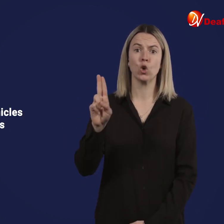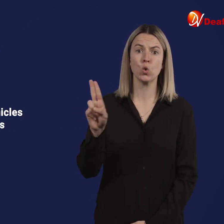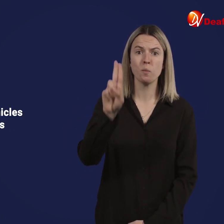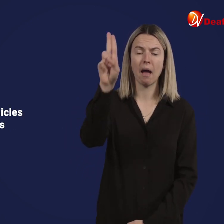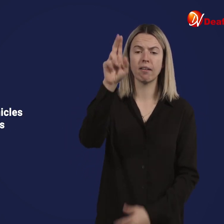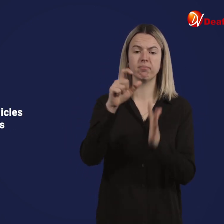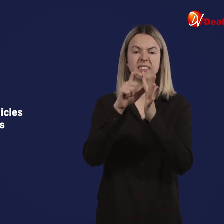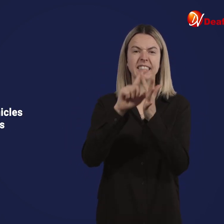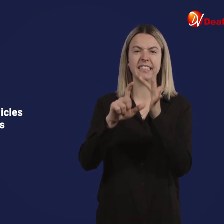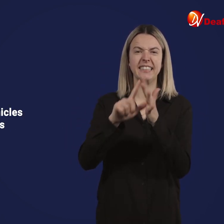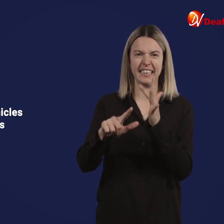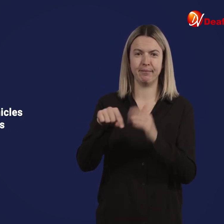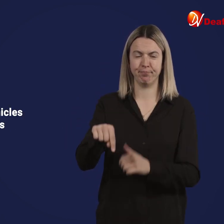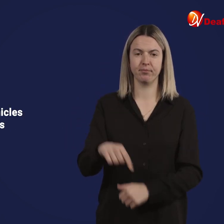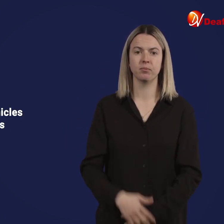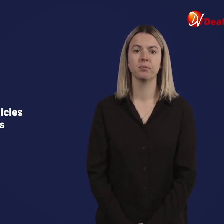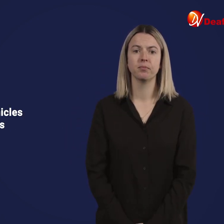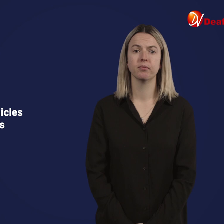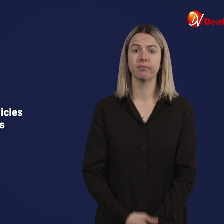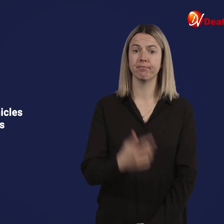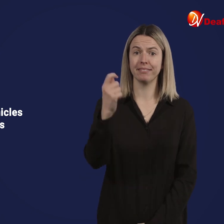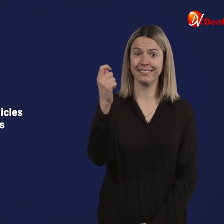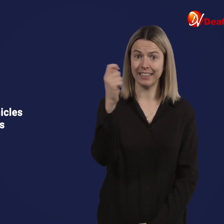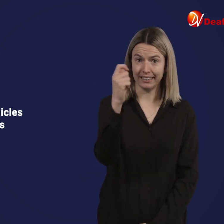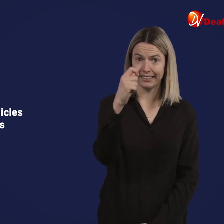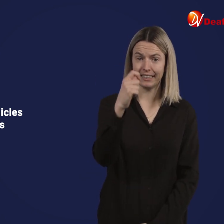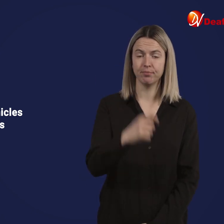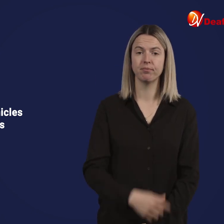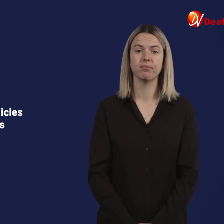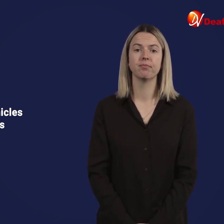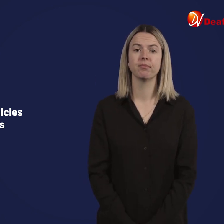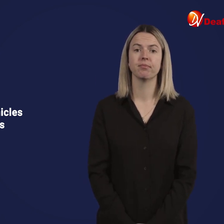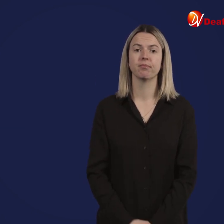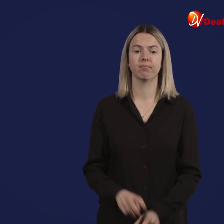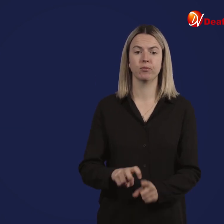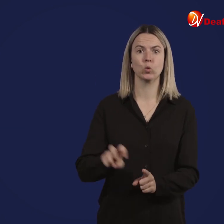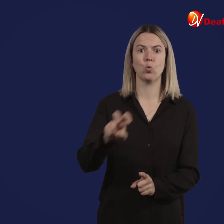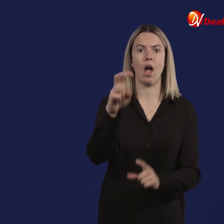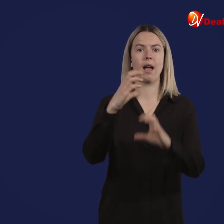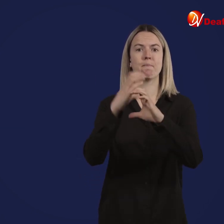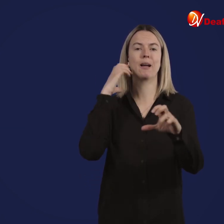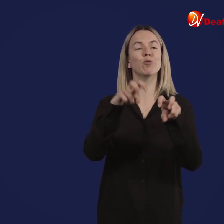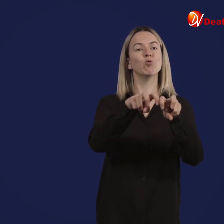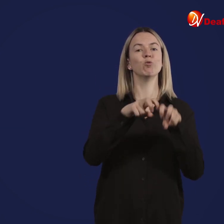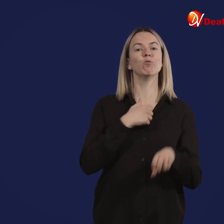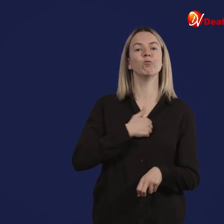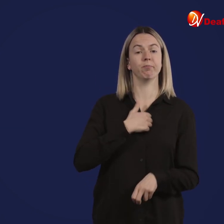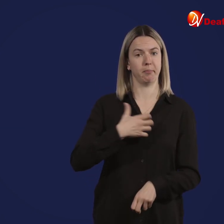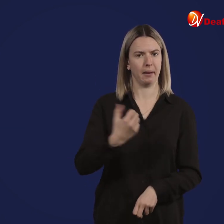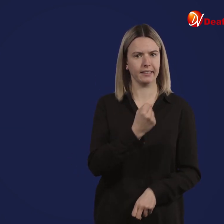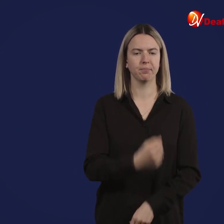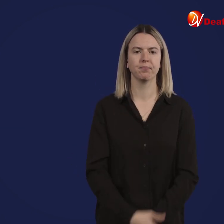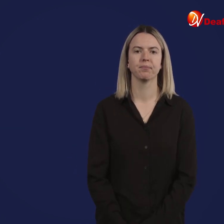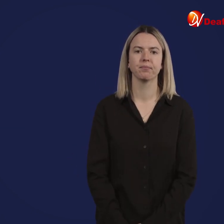In ride-sharing vehicles like Uber, DiDi or taxis. In tour vehicles like tour busses.